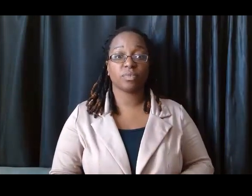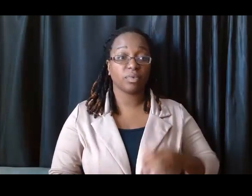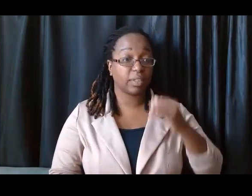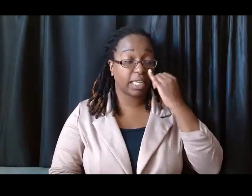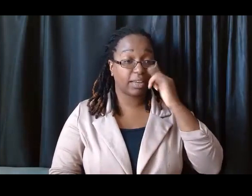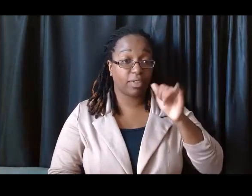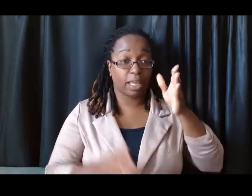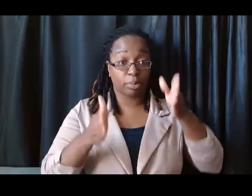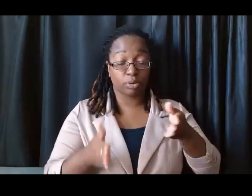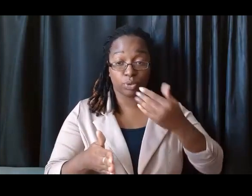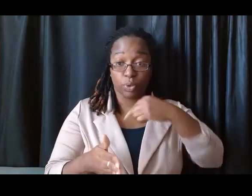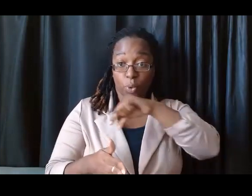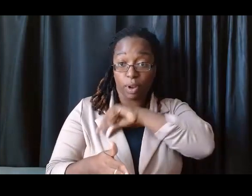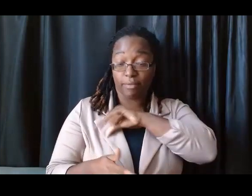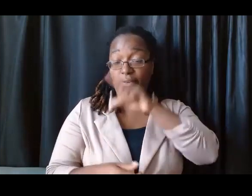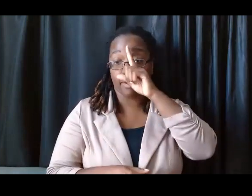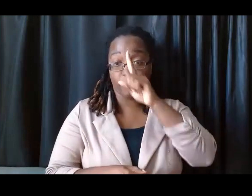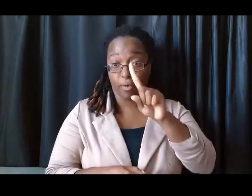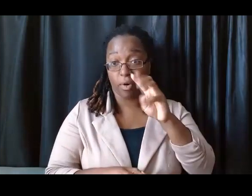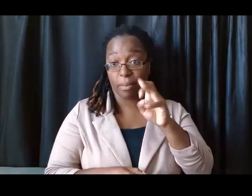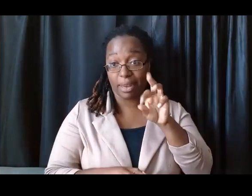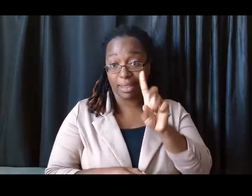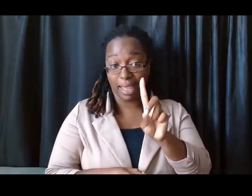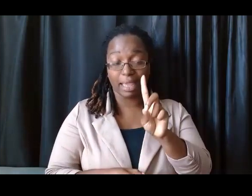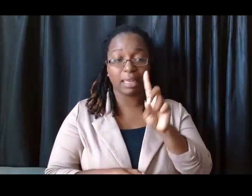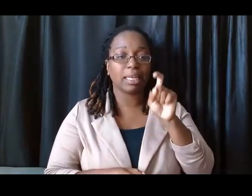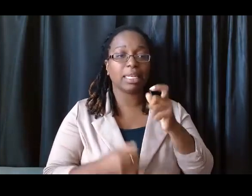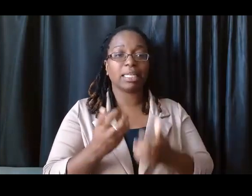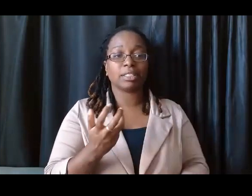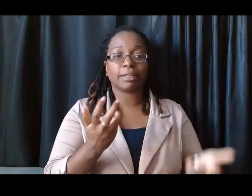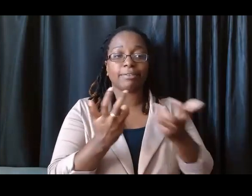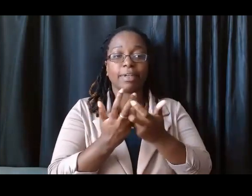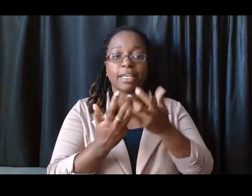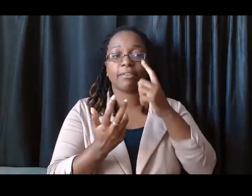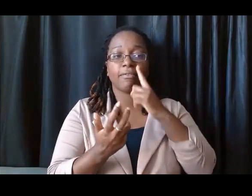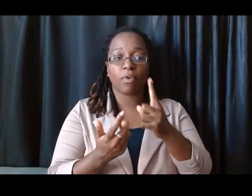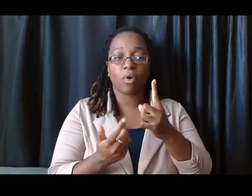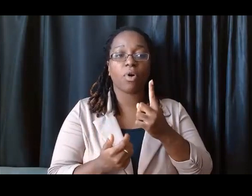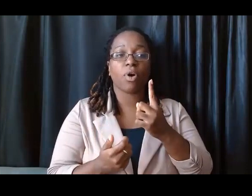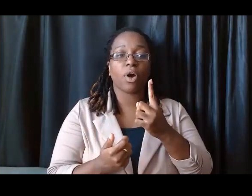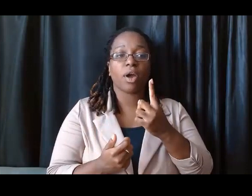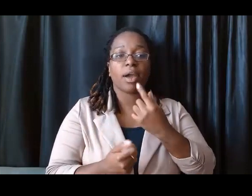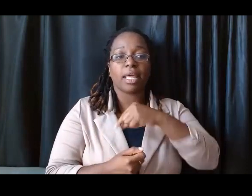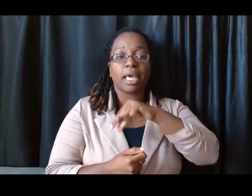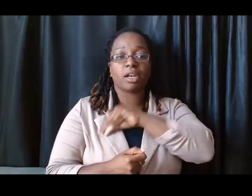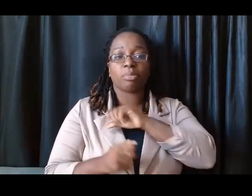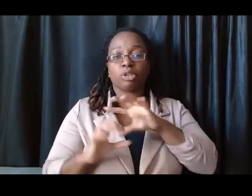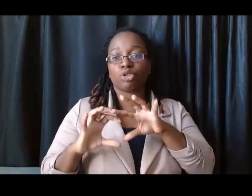They need to fit into a Medicaid eligibility group that's allowed by the state.